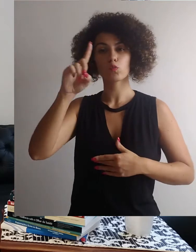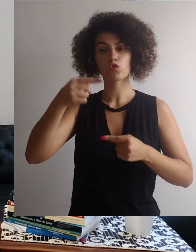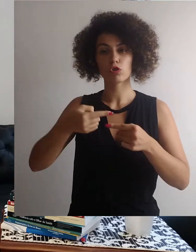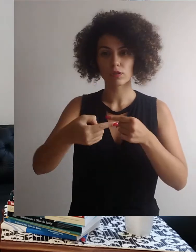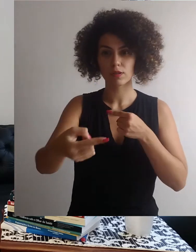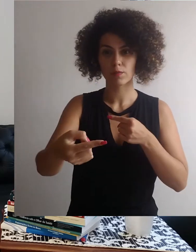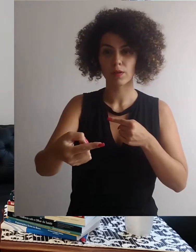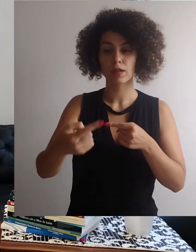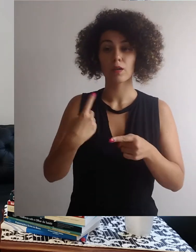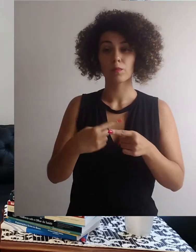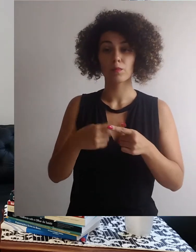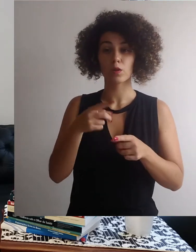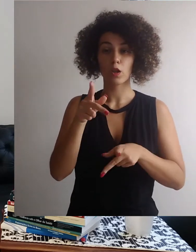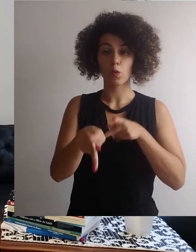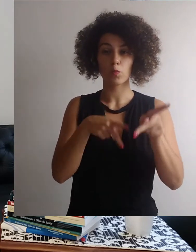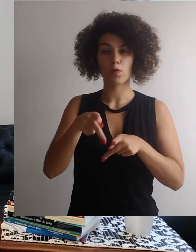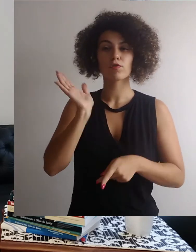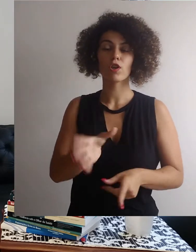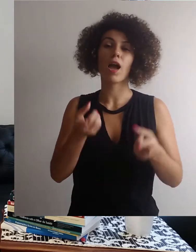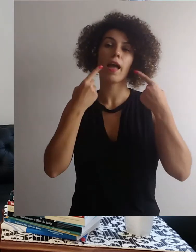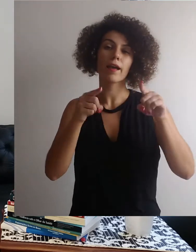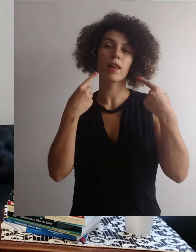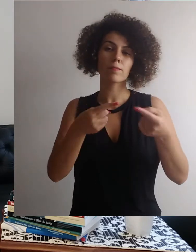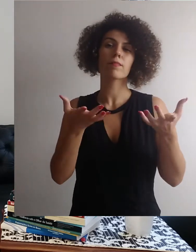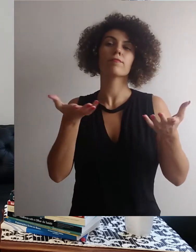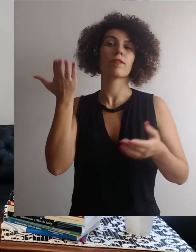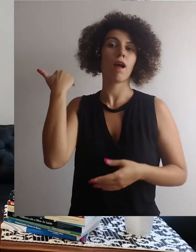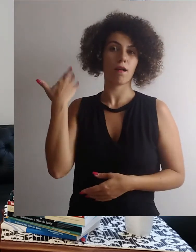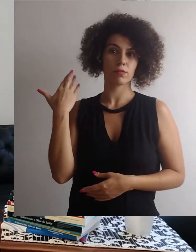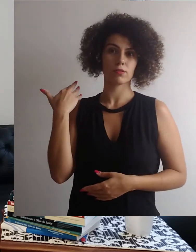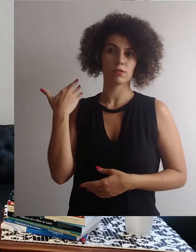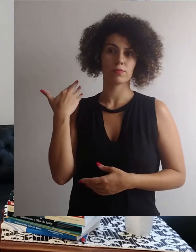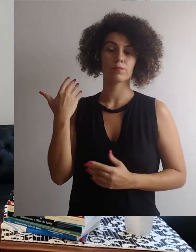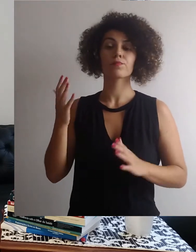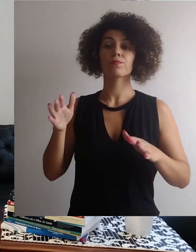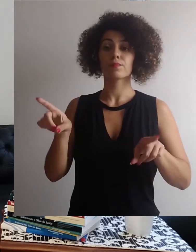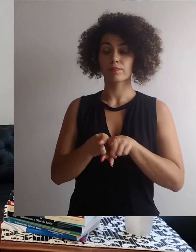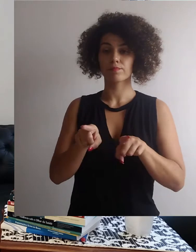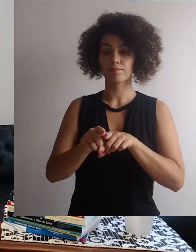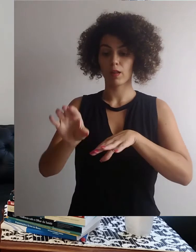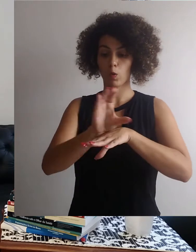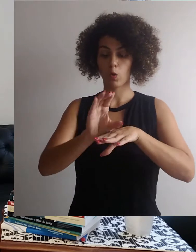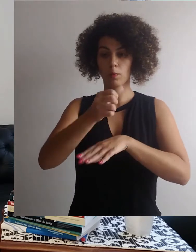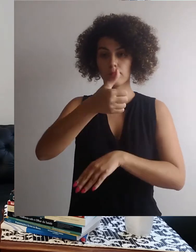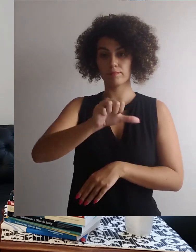and the Labor Court and paid weekly rest, which were long-standing demands of popular movements.